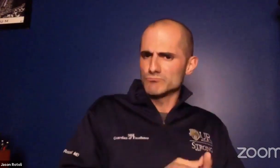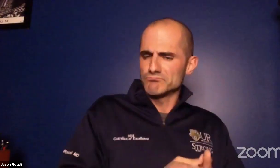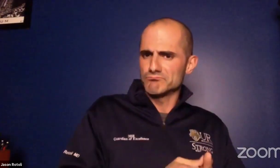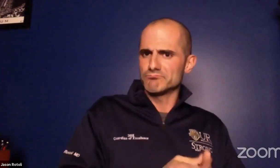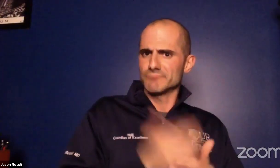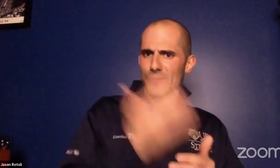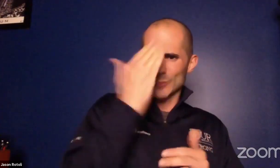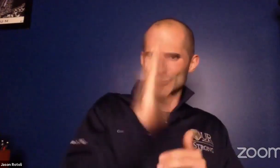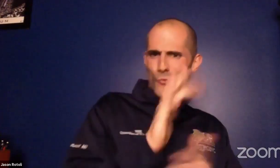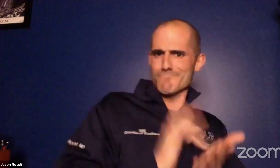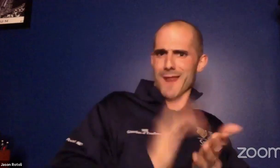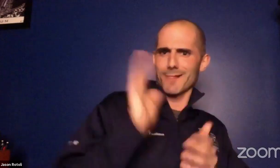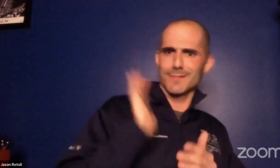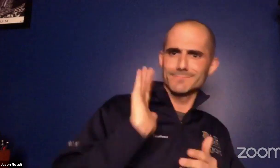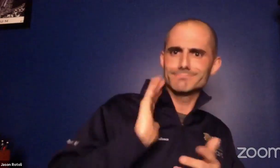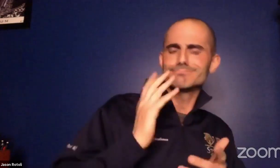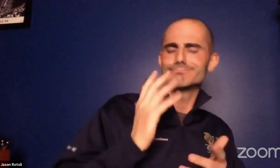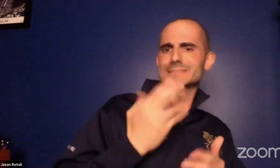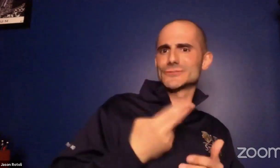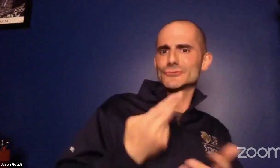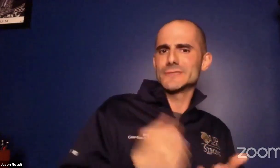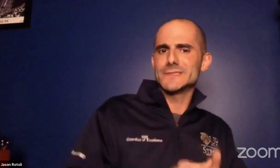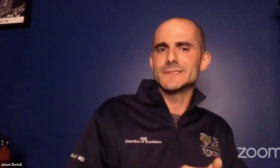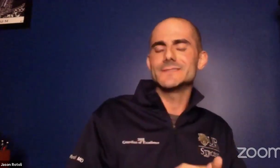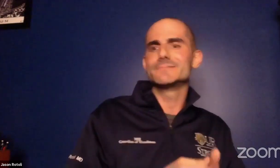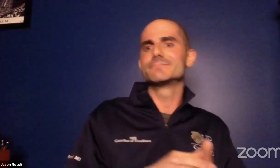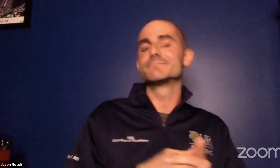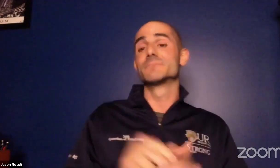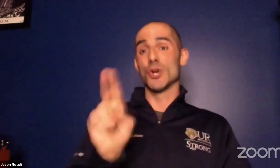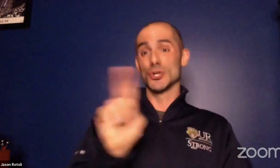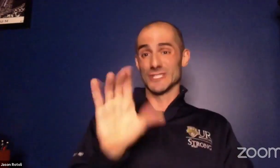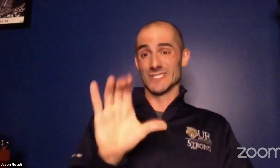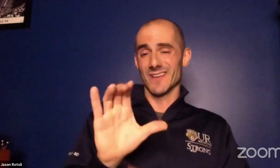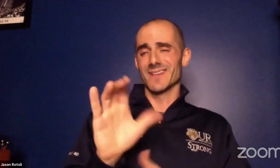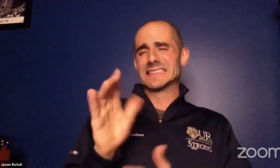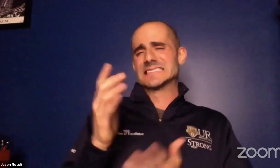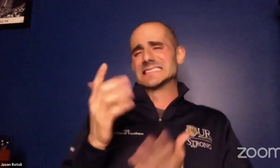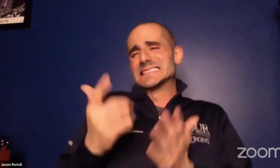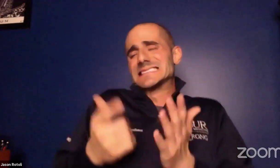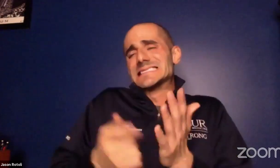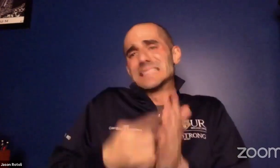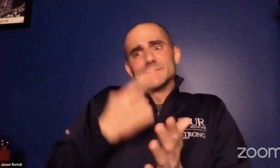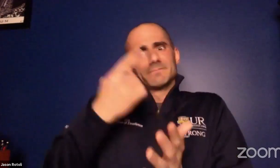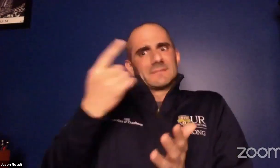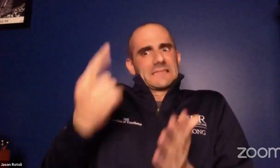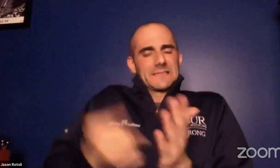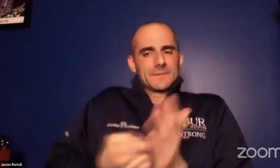care, and the emergency department. Those three locations, when